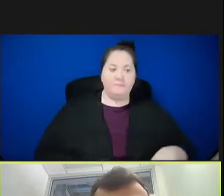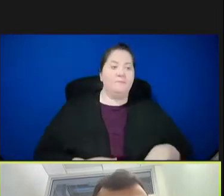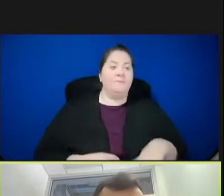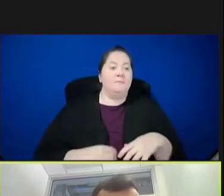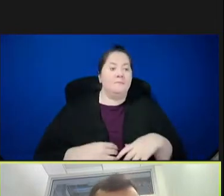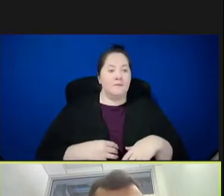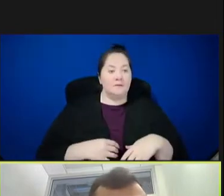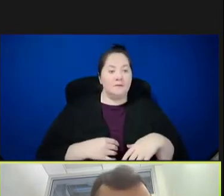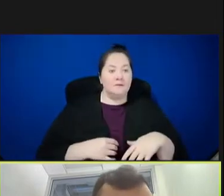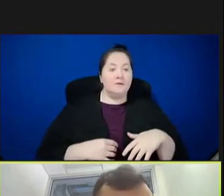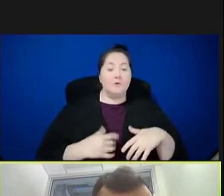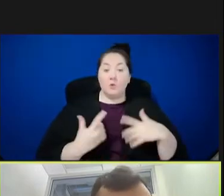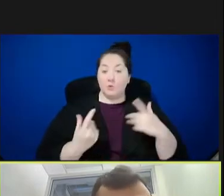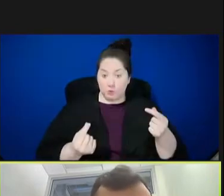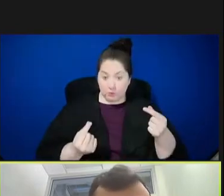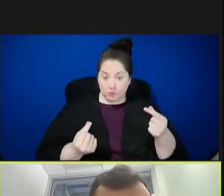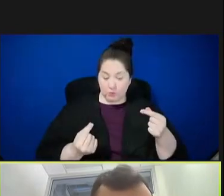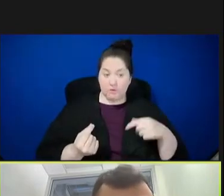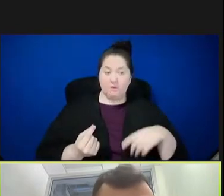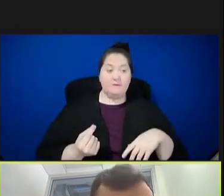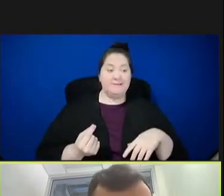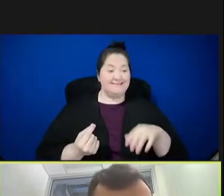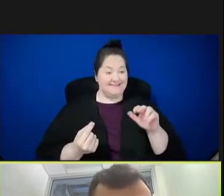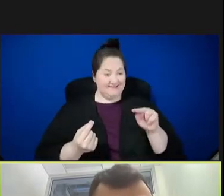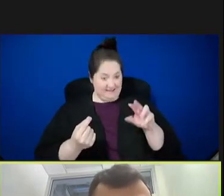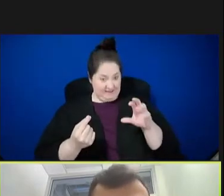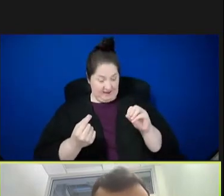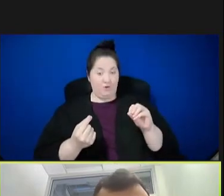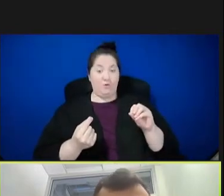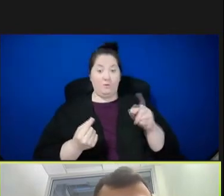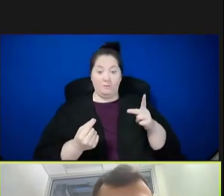And so what you can do with this is, so this same nanoparticle that was designed was used as